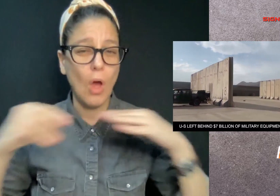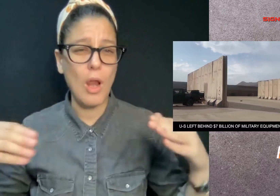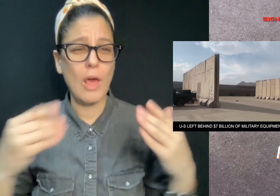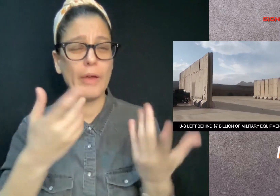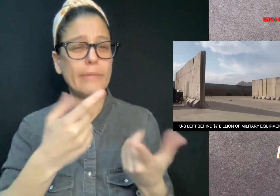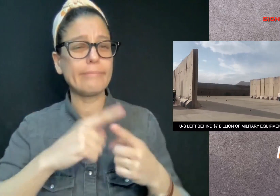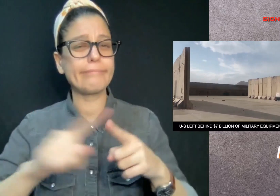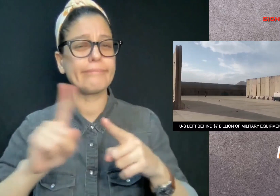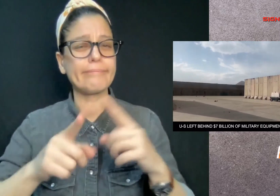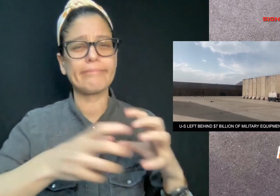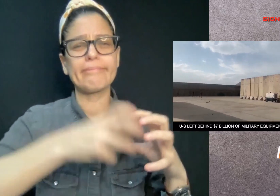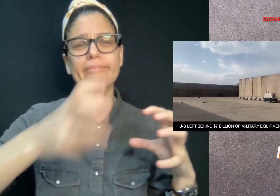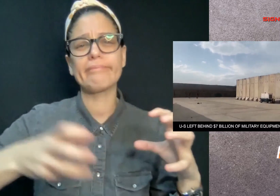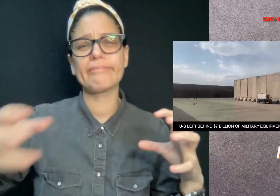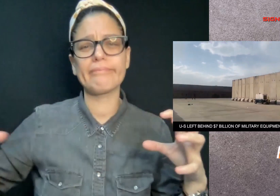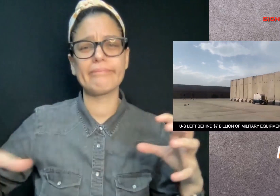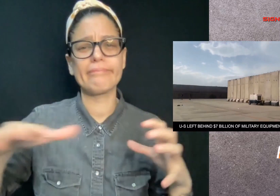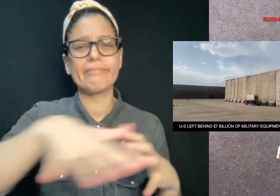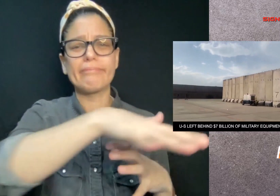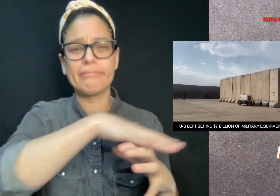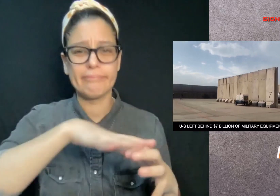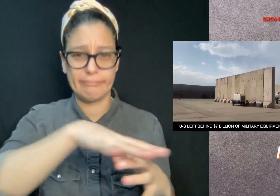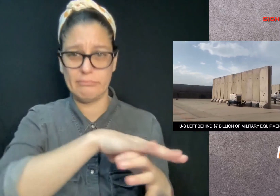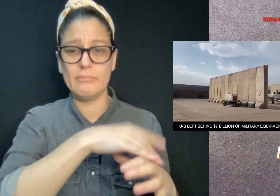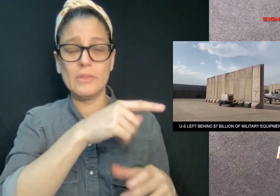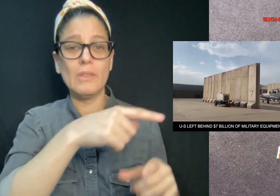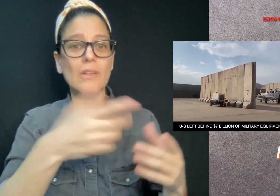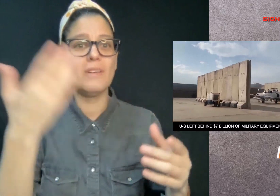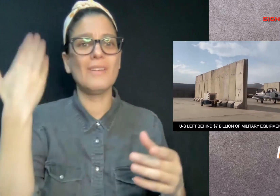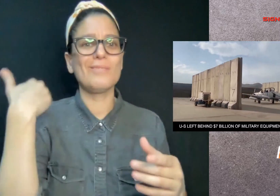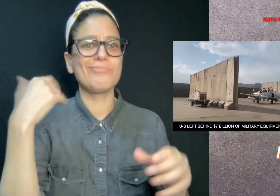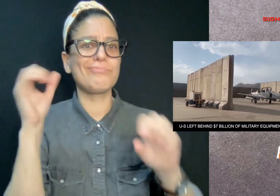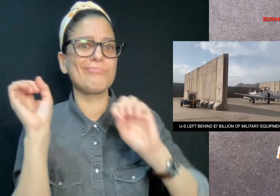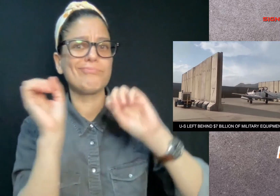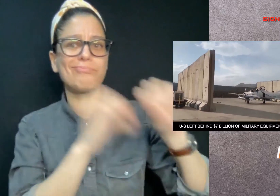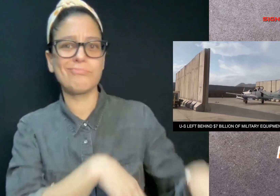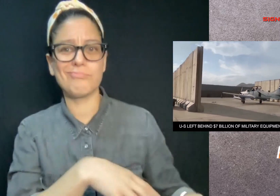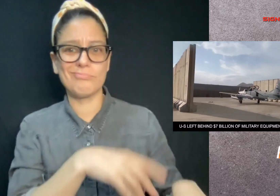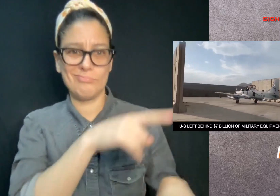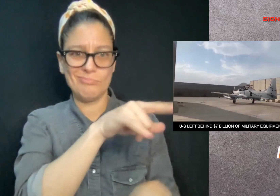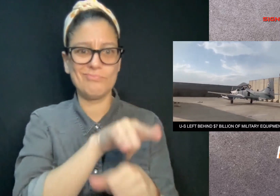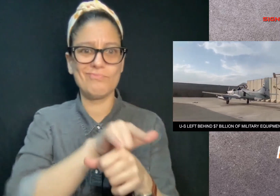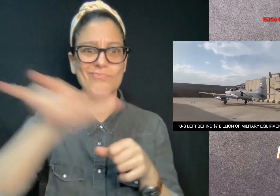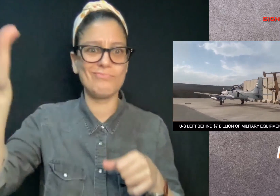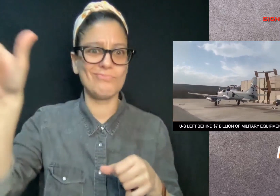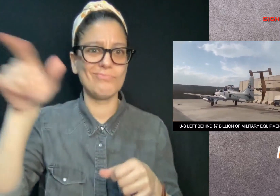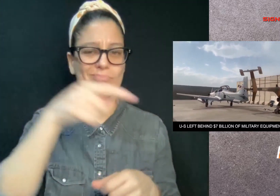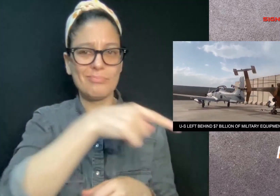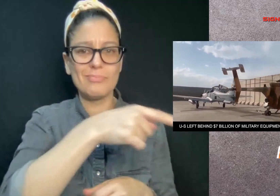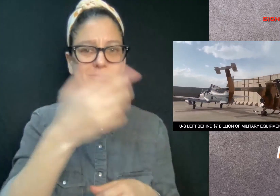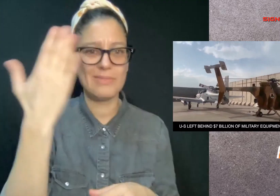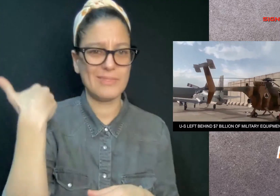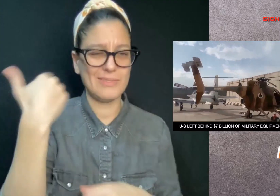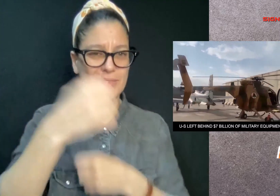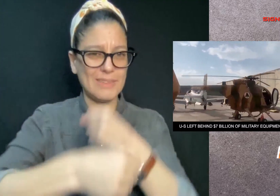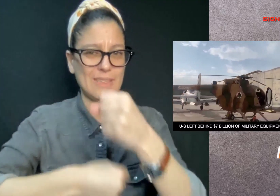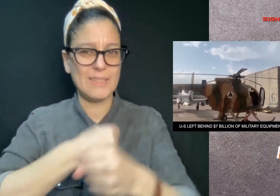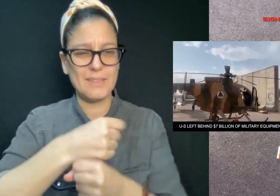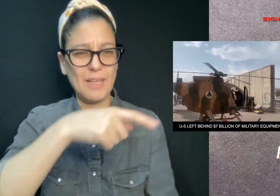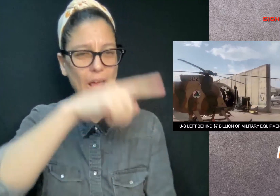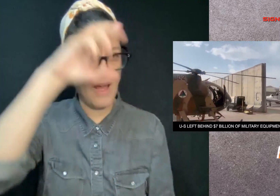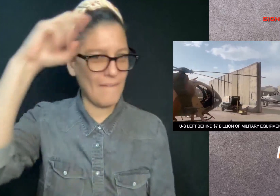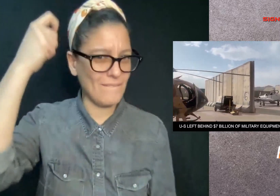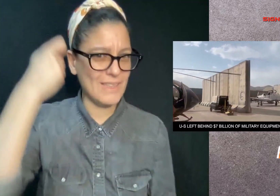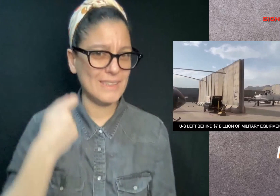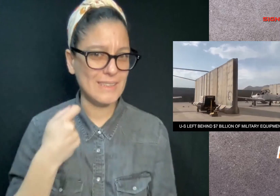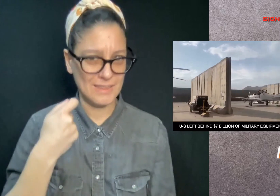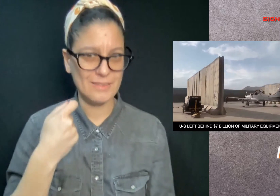report estimates US military left behind $7 billion worth of equipment when it withdrew